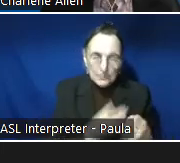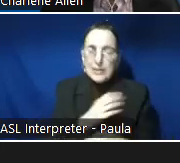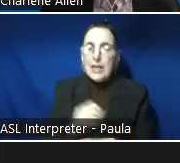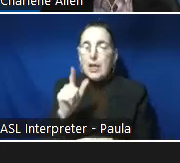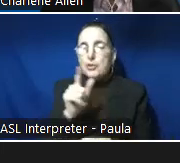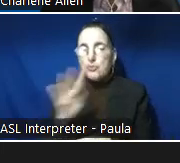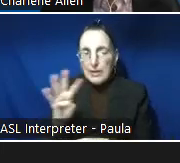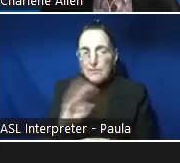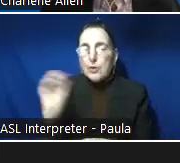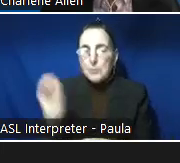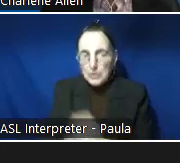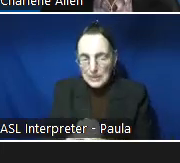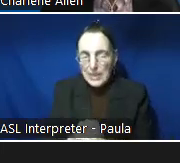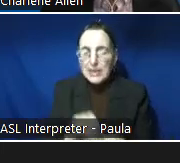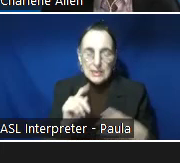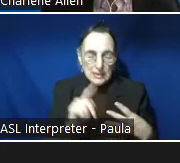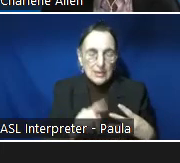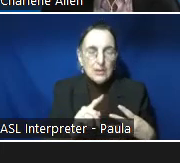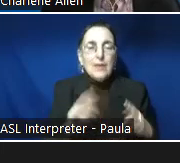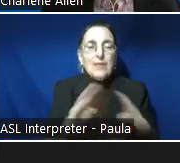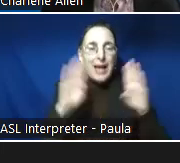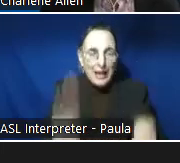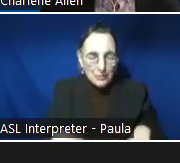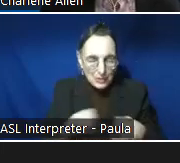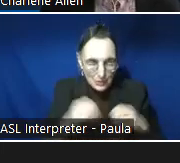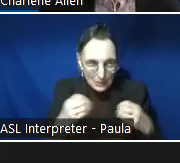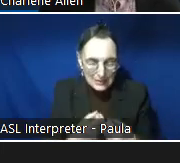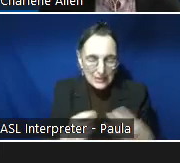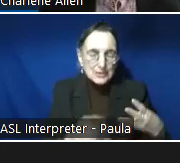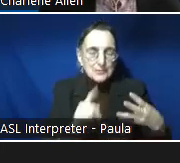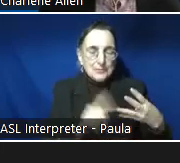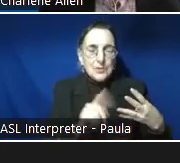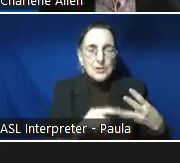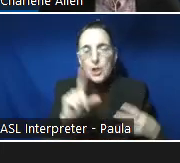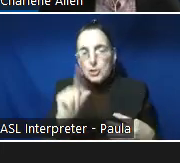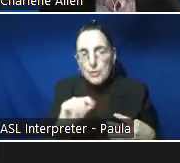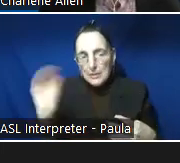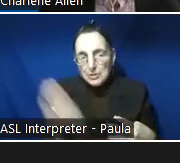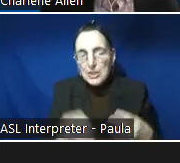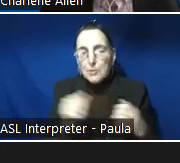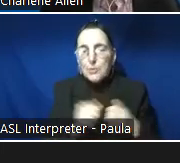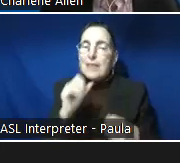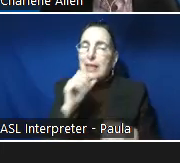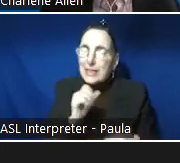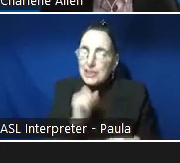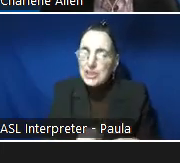partner with housing organizations. 20% partner with aging organizations. Smaller number